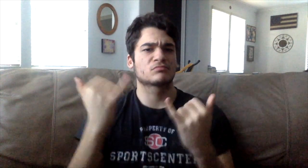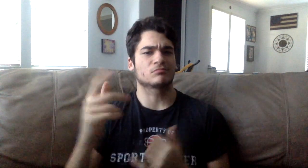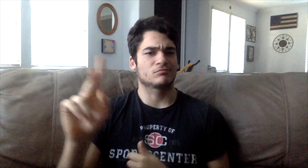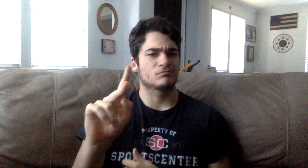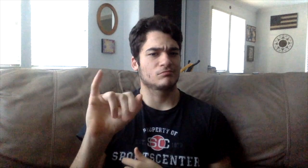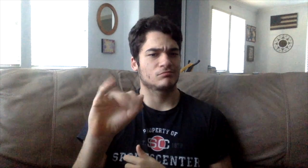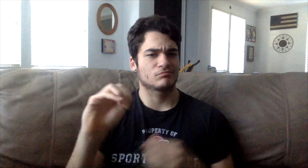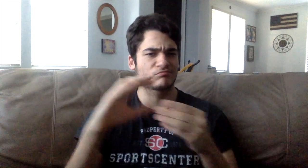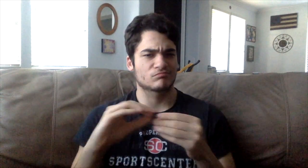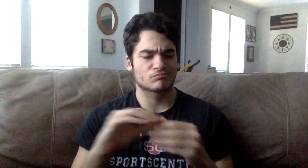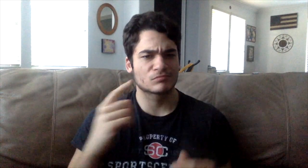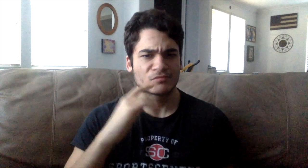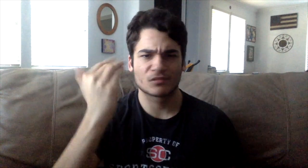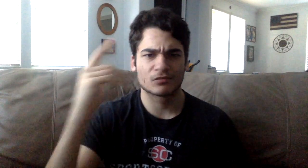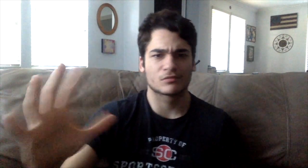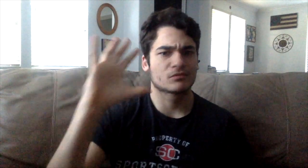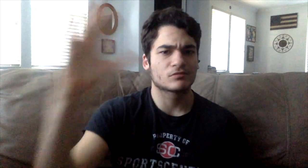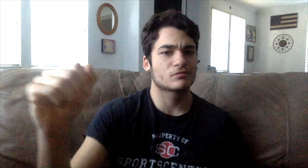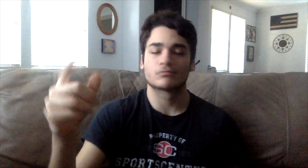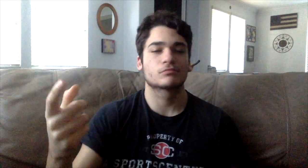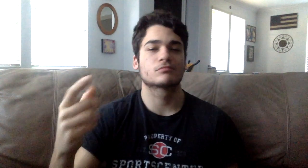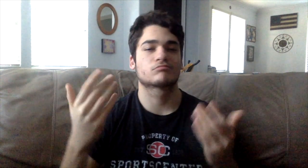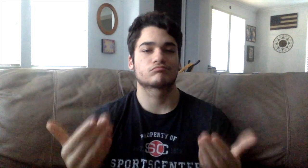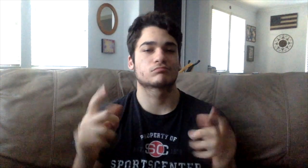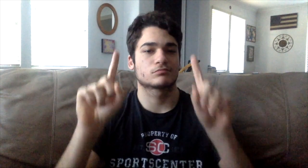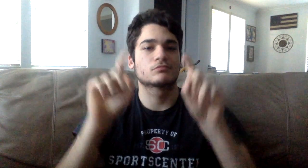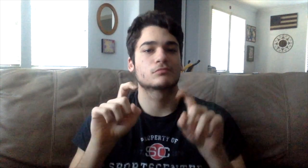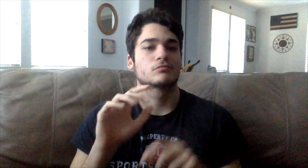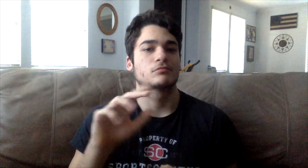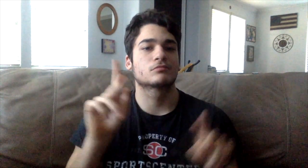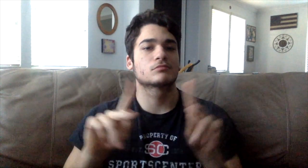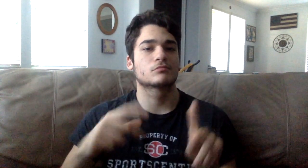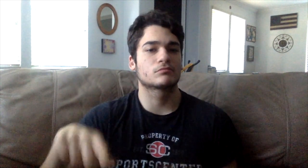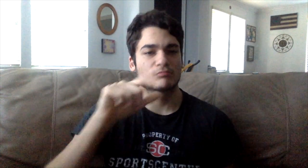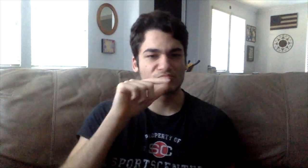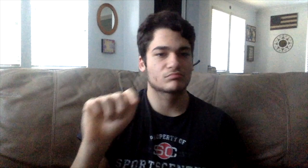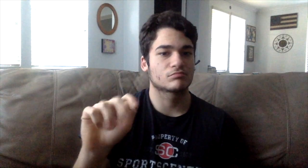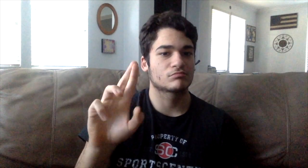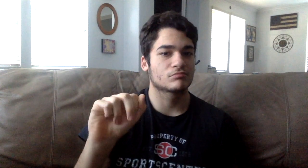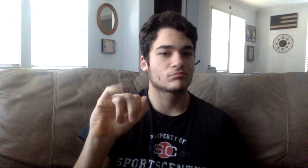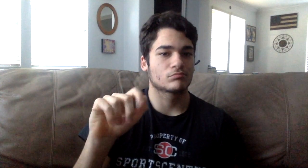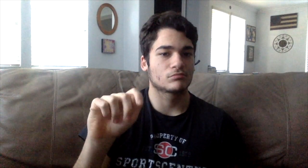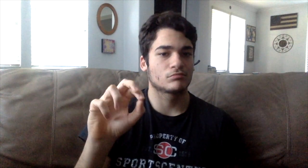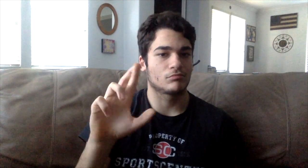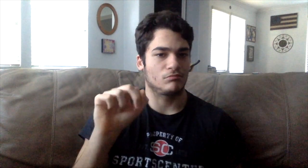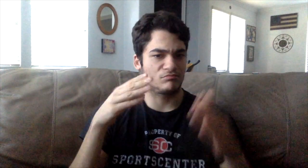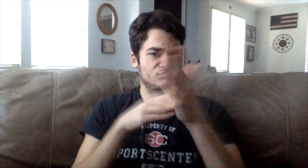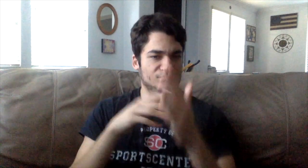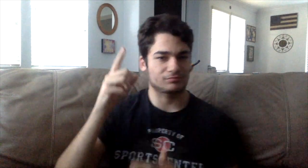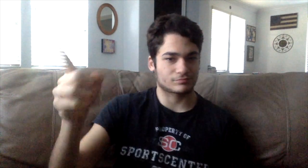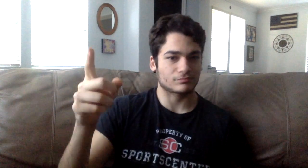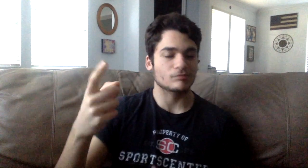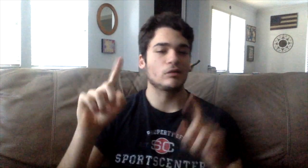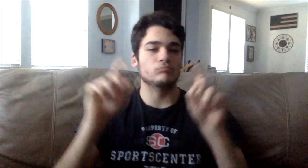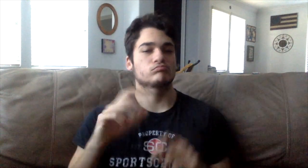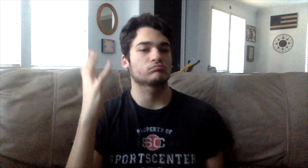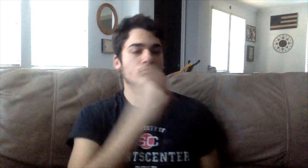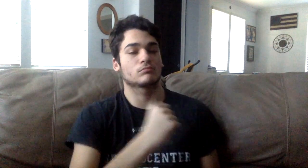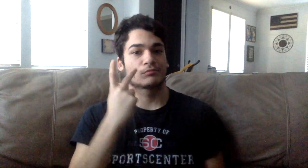Kim Jong-un said that he was gone to test his true traitors.